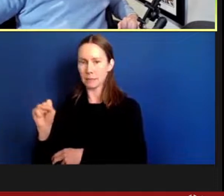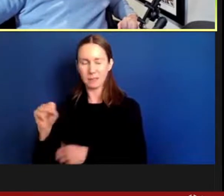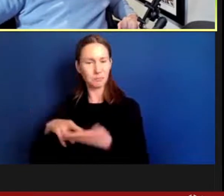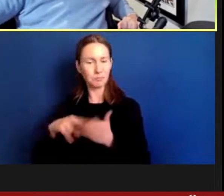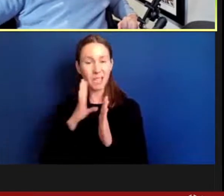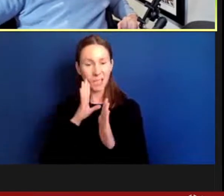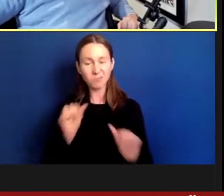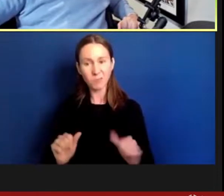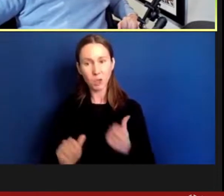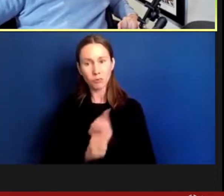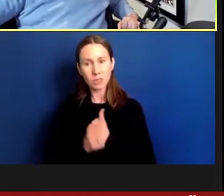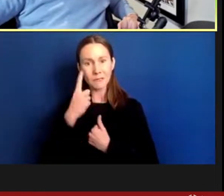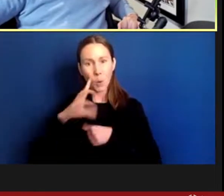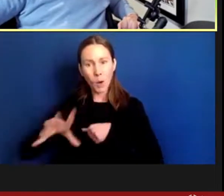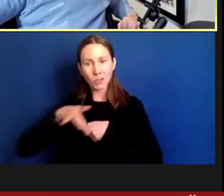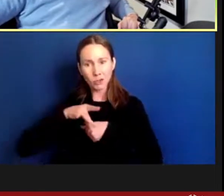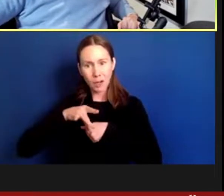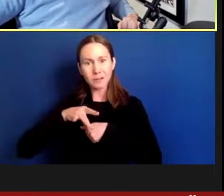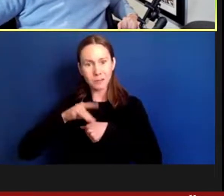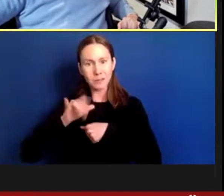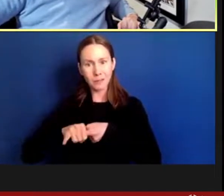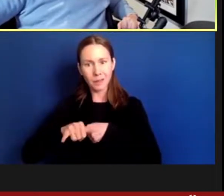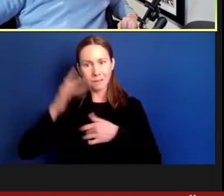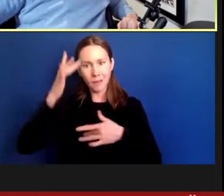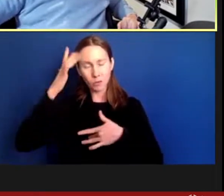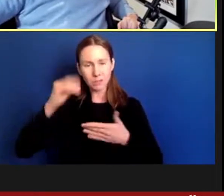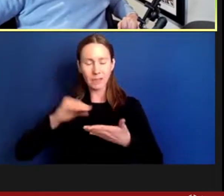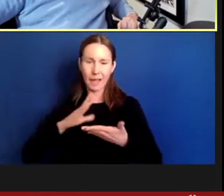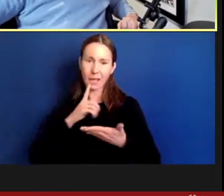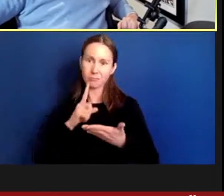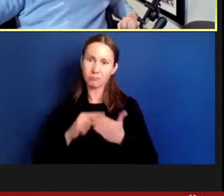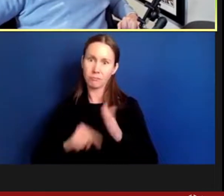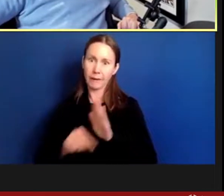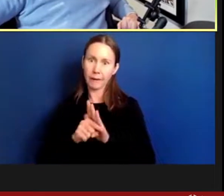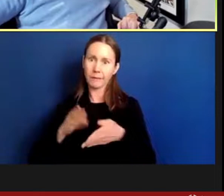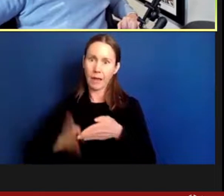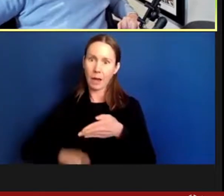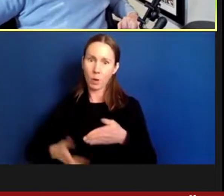and at greater risk for negative outcomes. Even before the new administration was settled